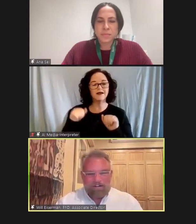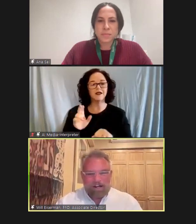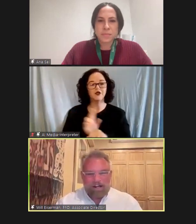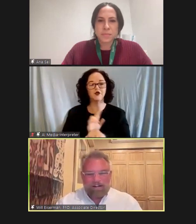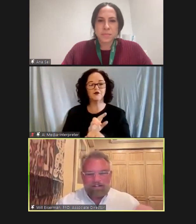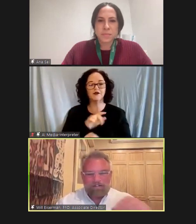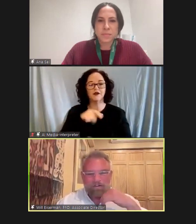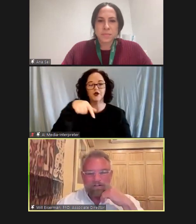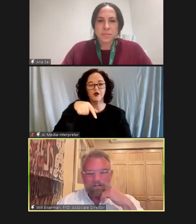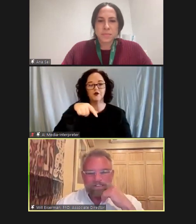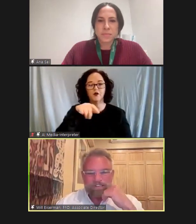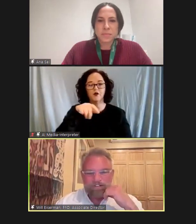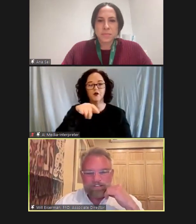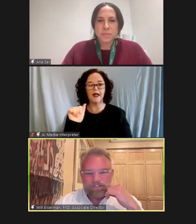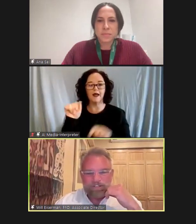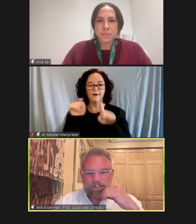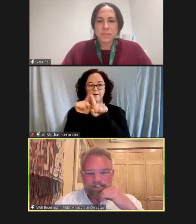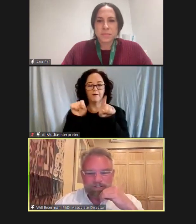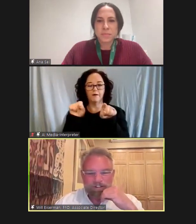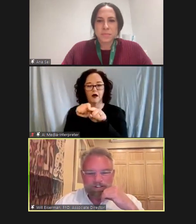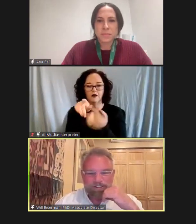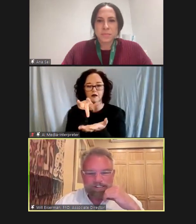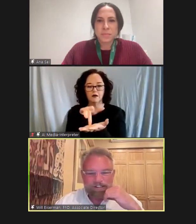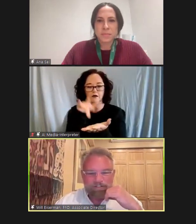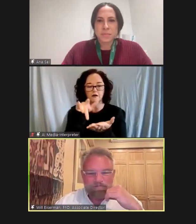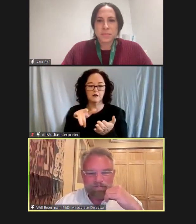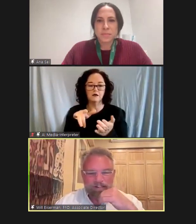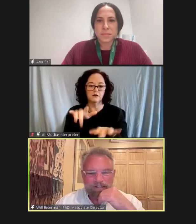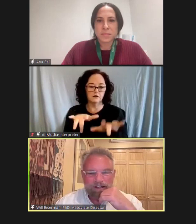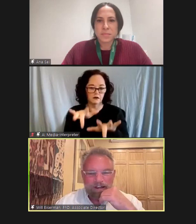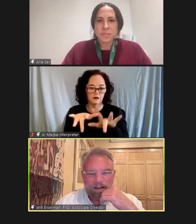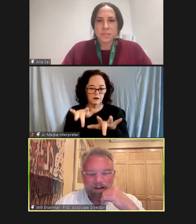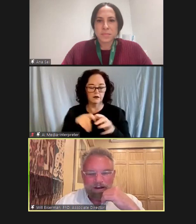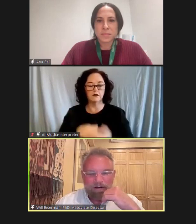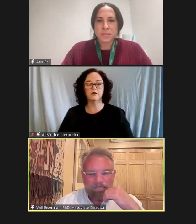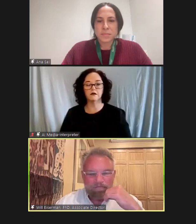and we'll start to address the questions